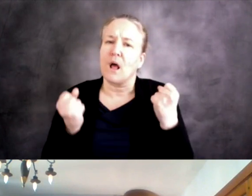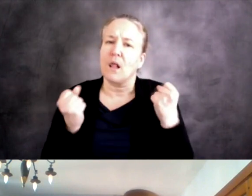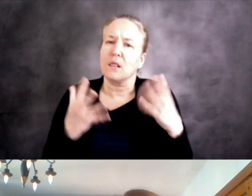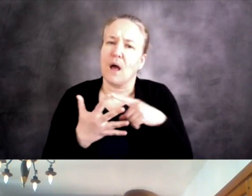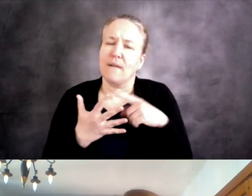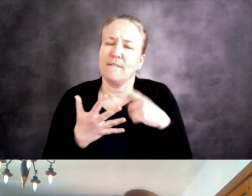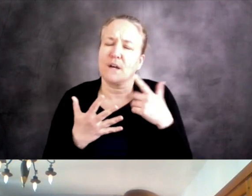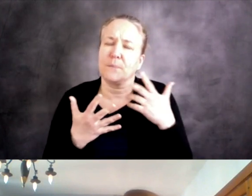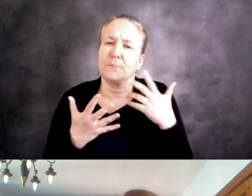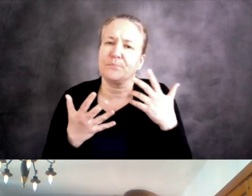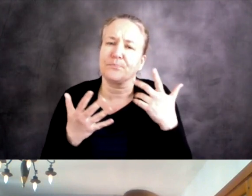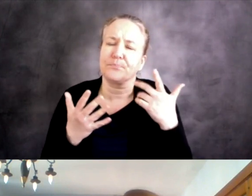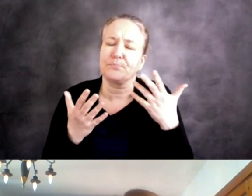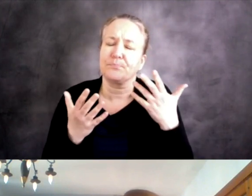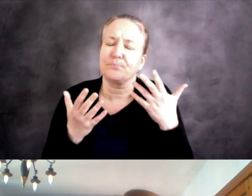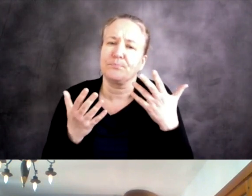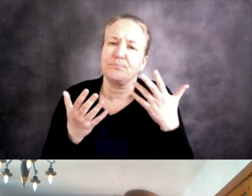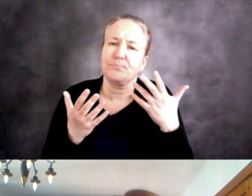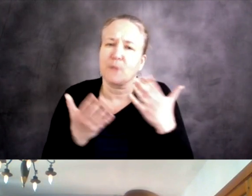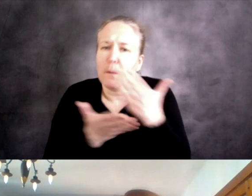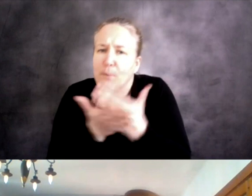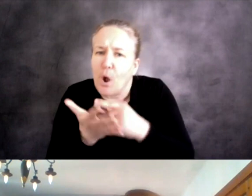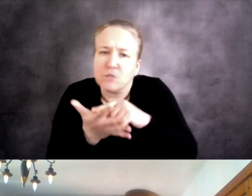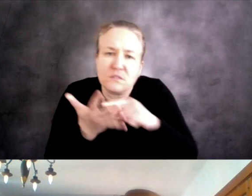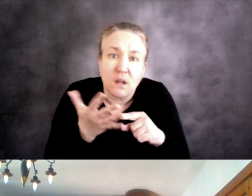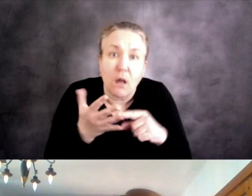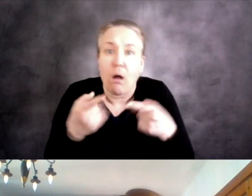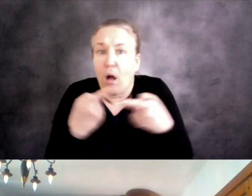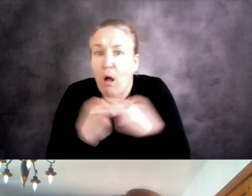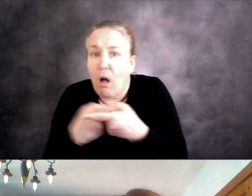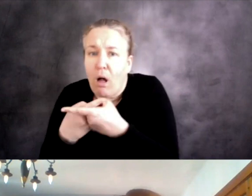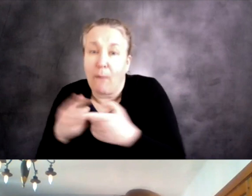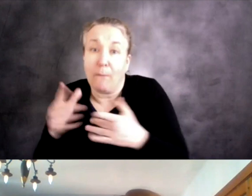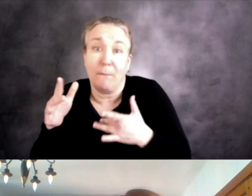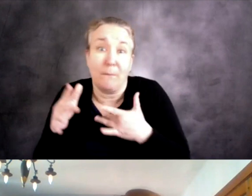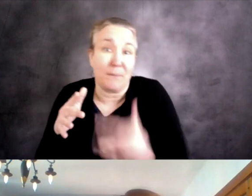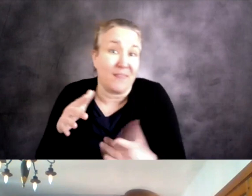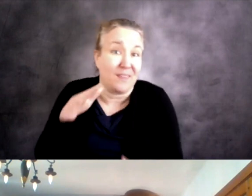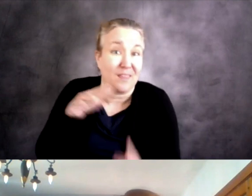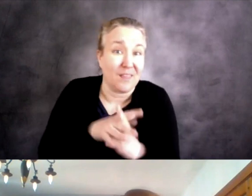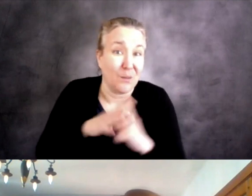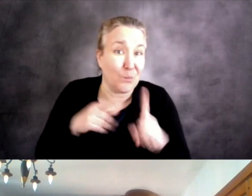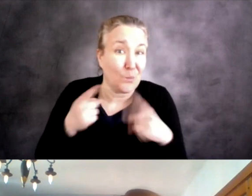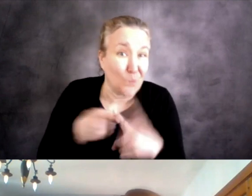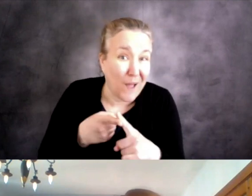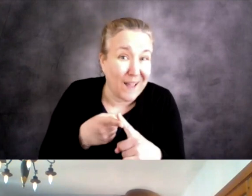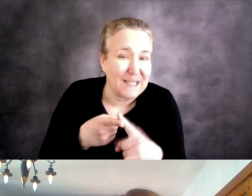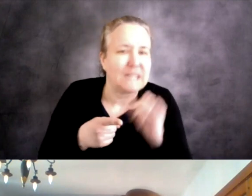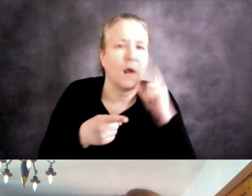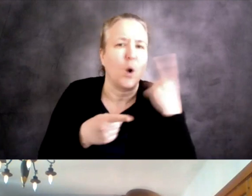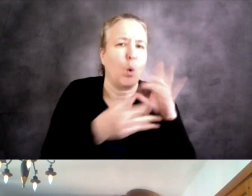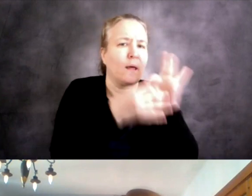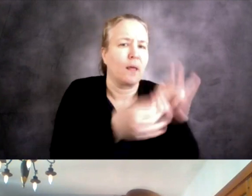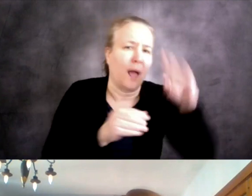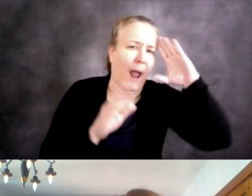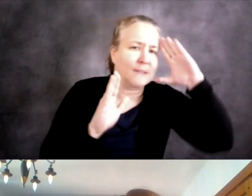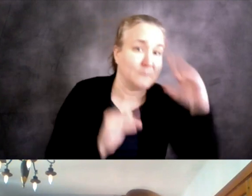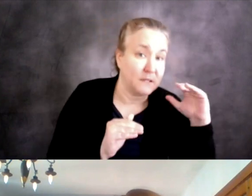pieces that where conflicts arise are not just the expectations, but where the intersection of,